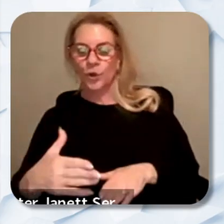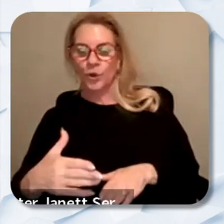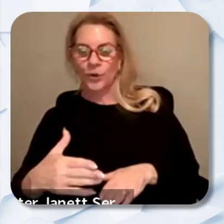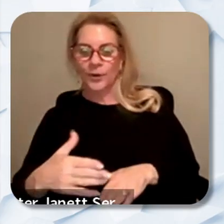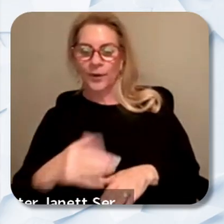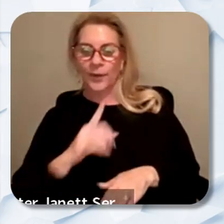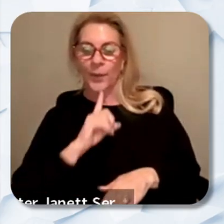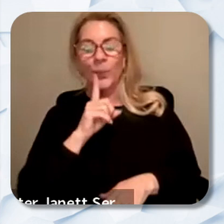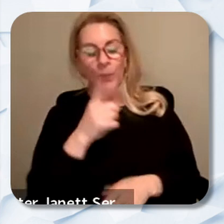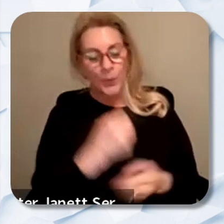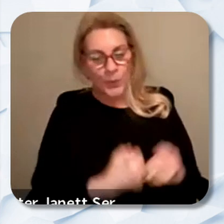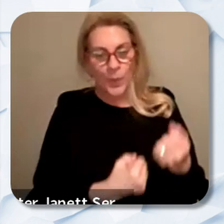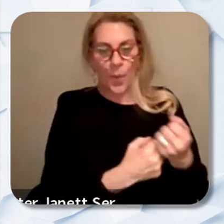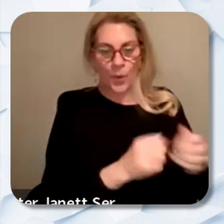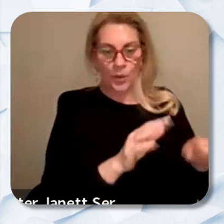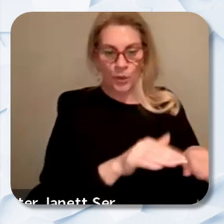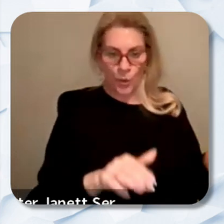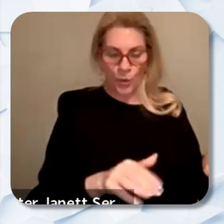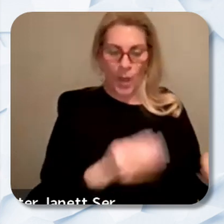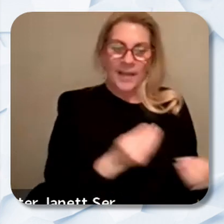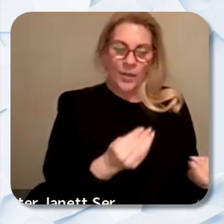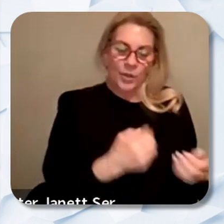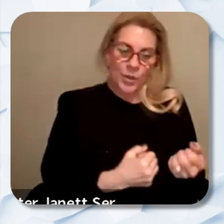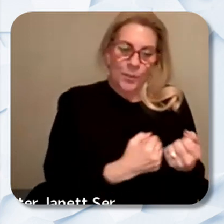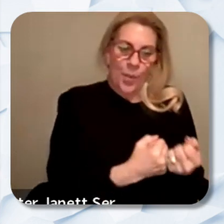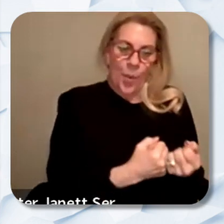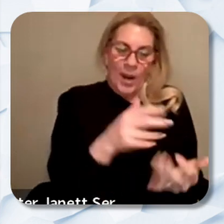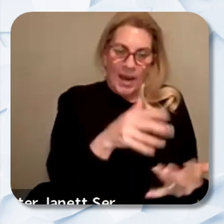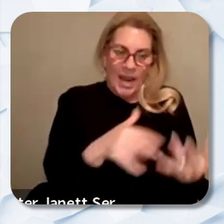supports the children right? The materials support the interactions that you have with the